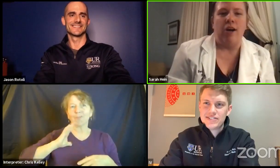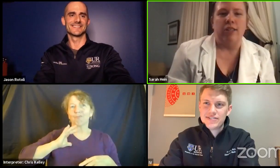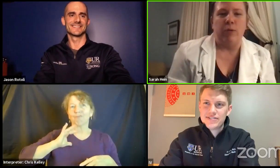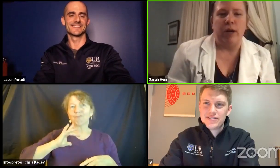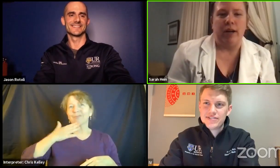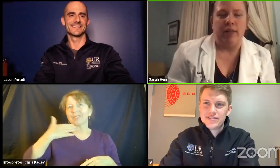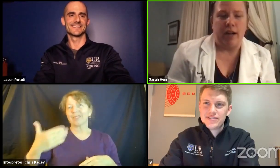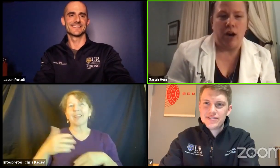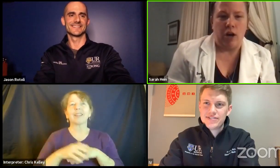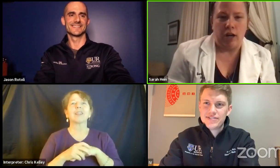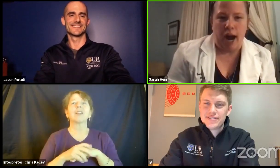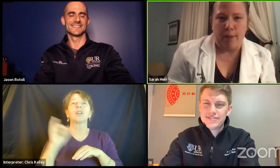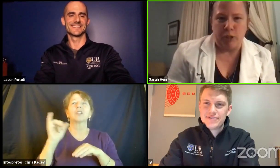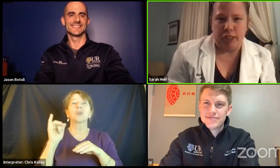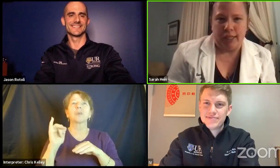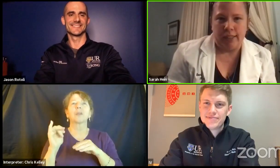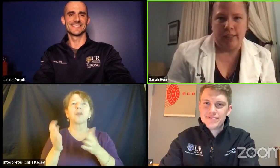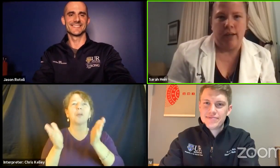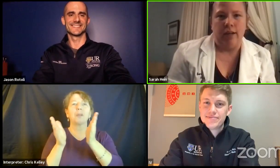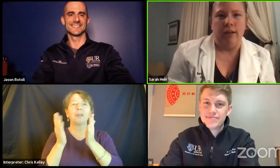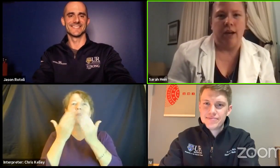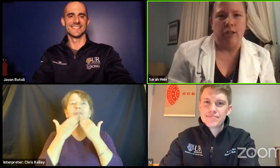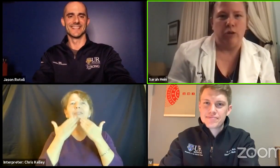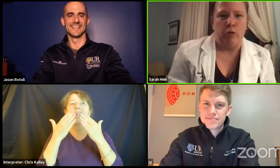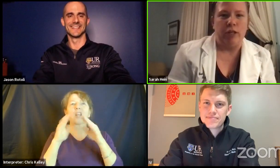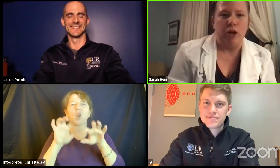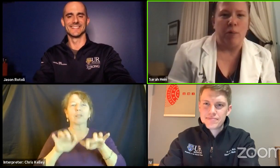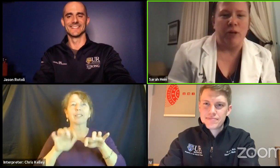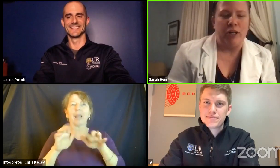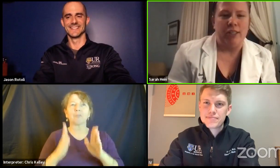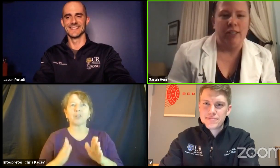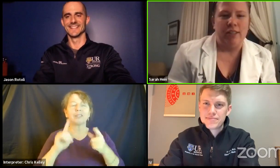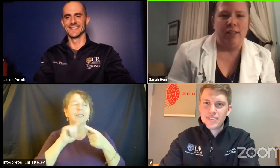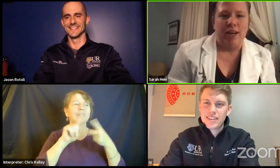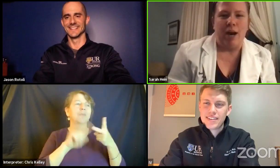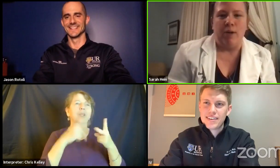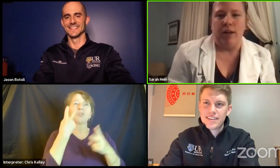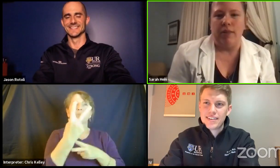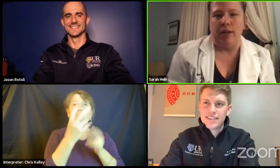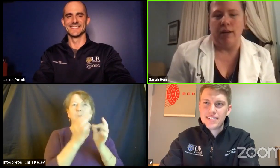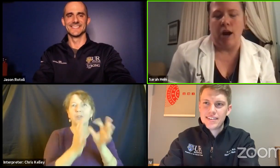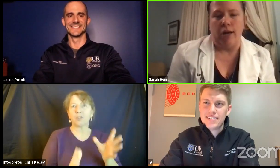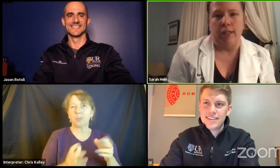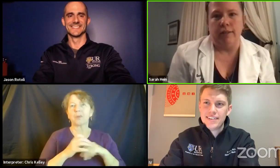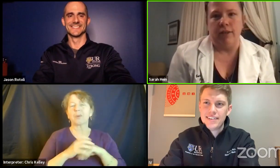That is considered an emergency. At times if you decide to drive yourself maybe if you're like